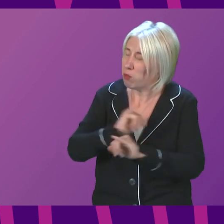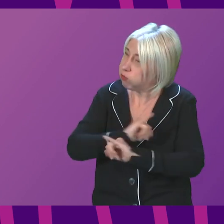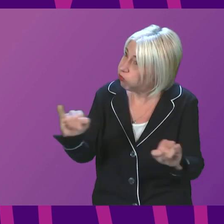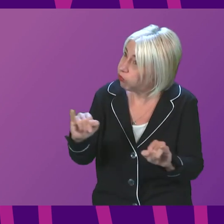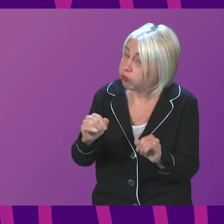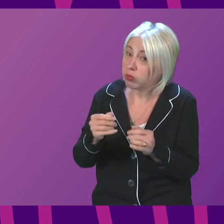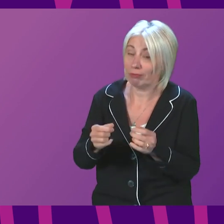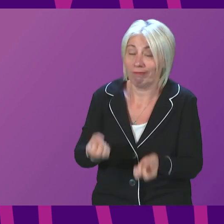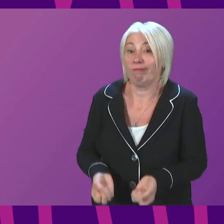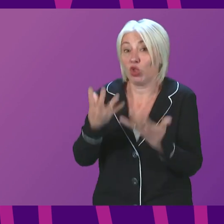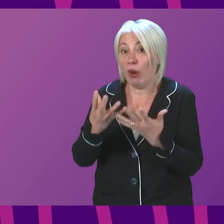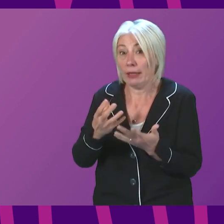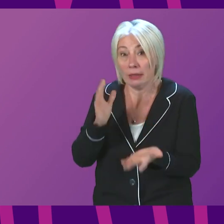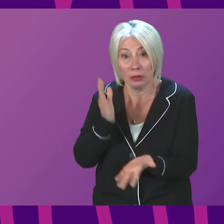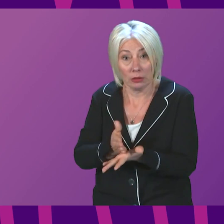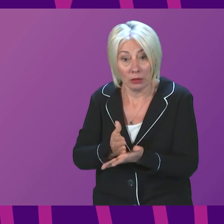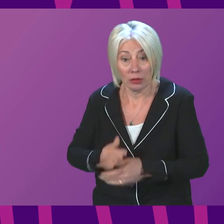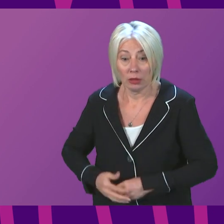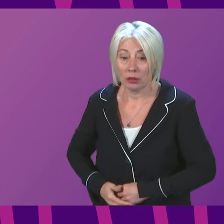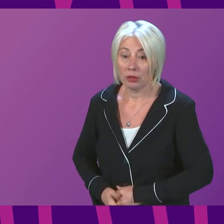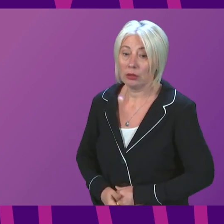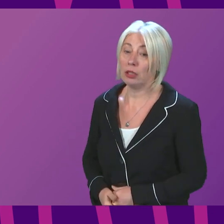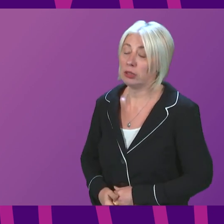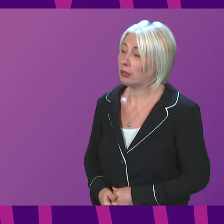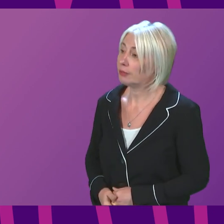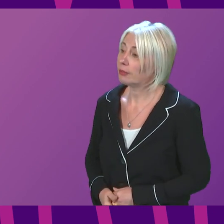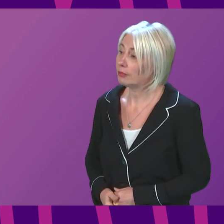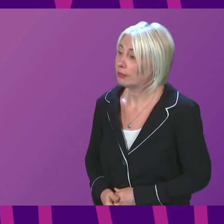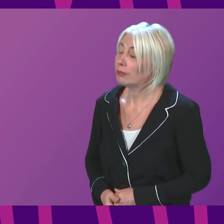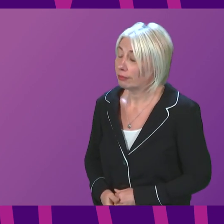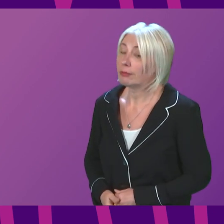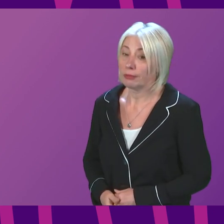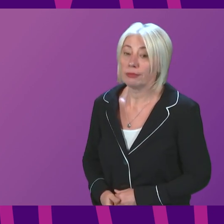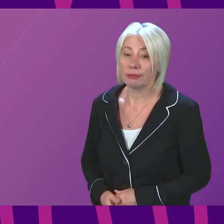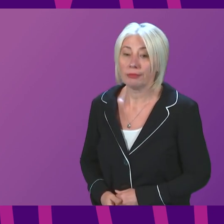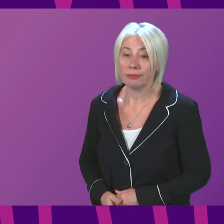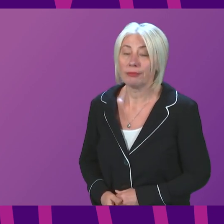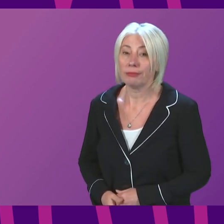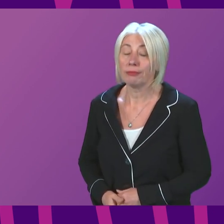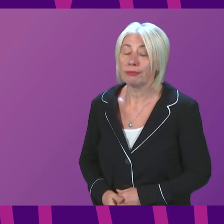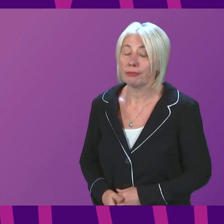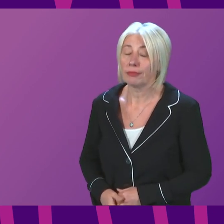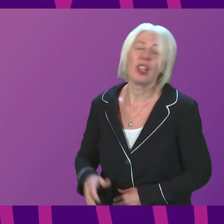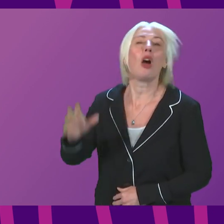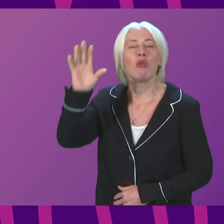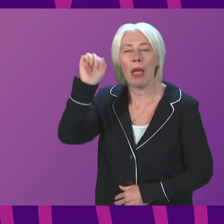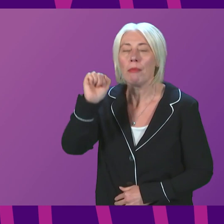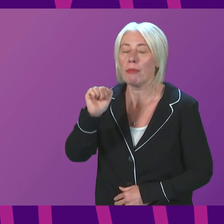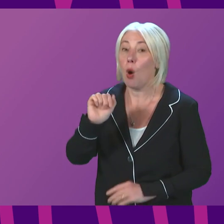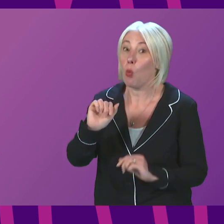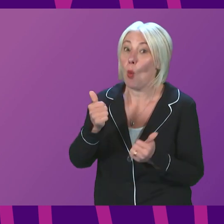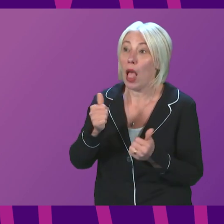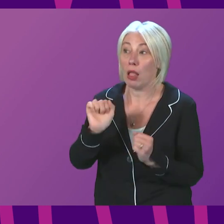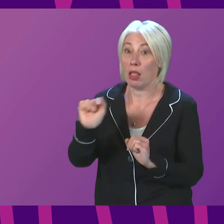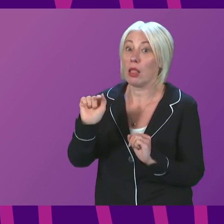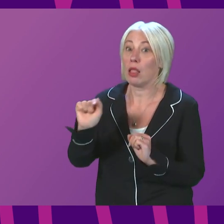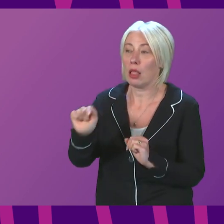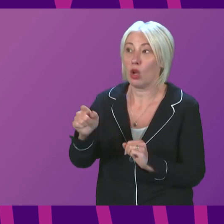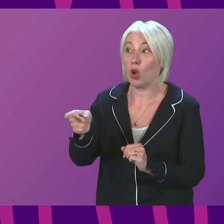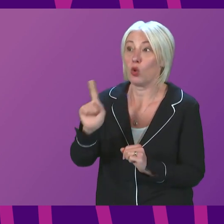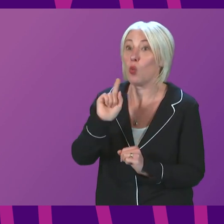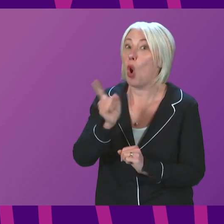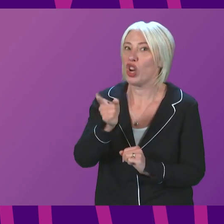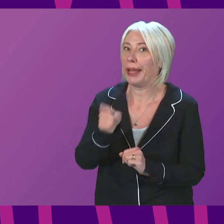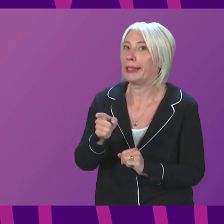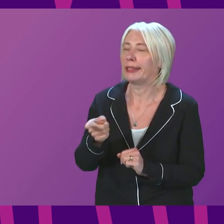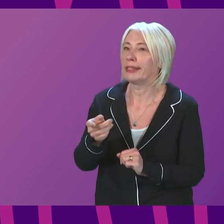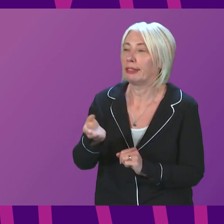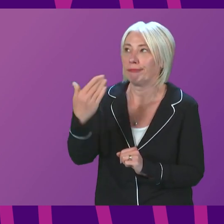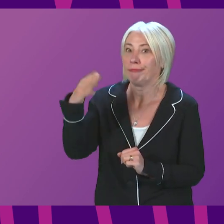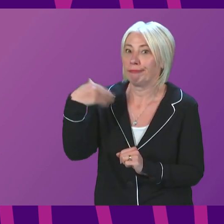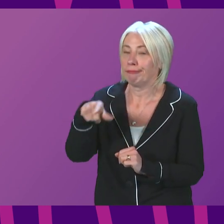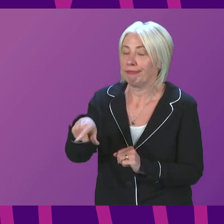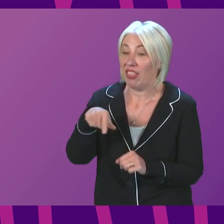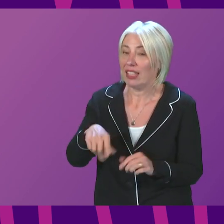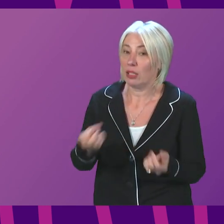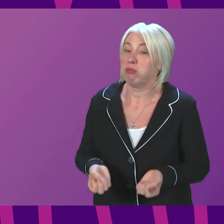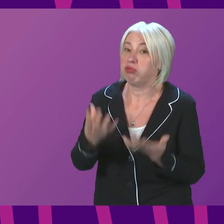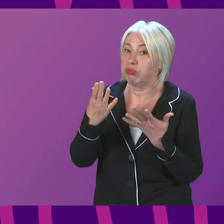I recall very well Fiona Hyslop’s warning about the danger of the dispute escalating